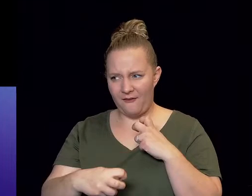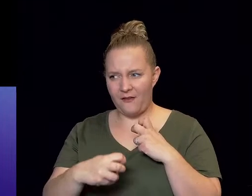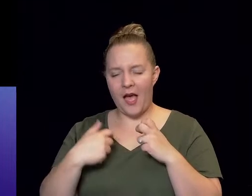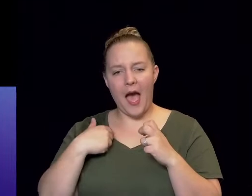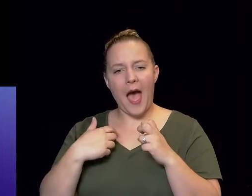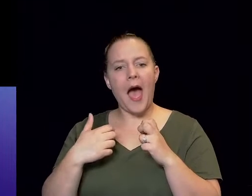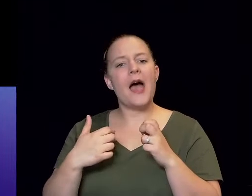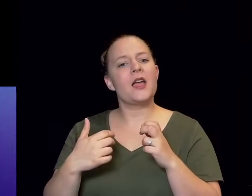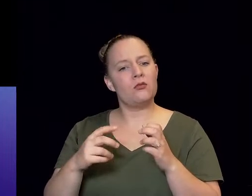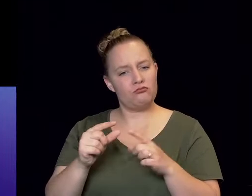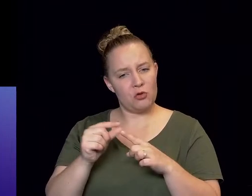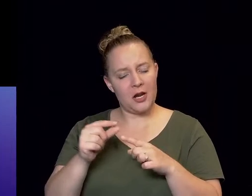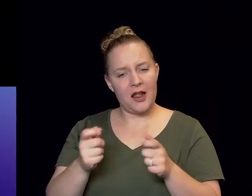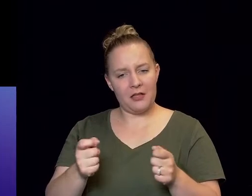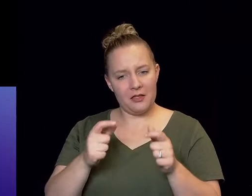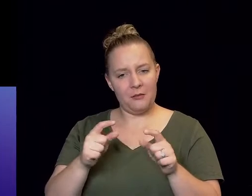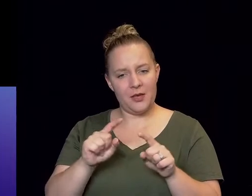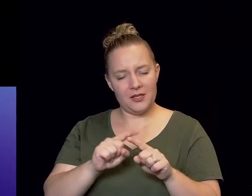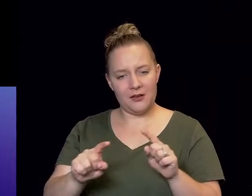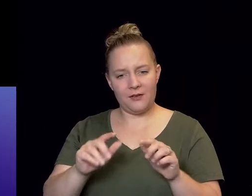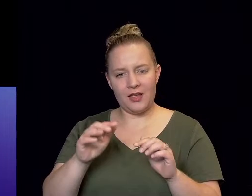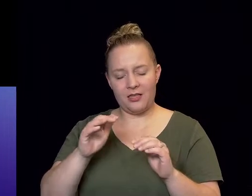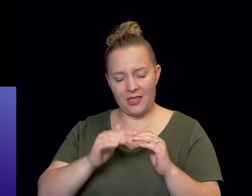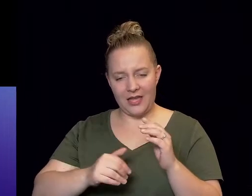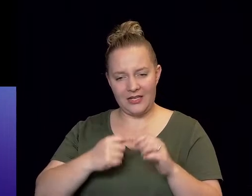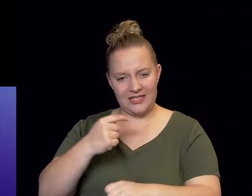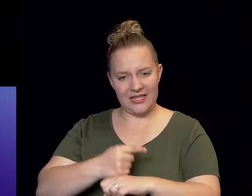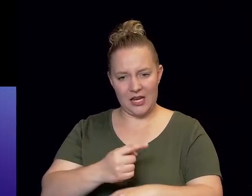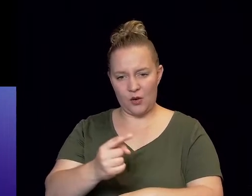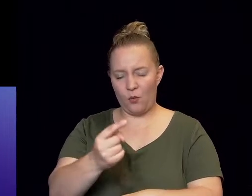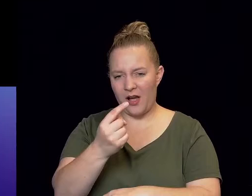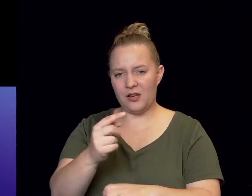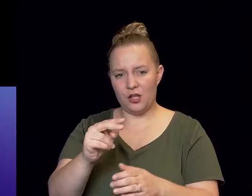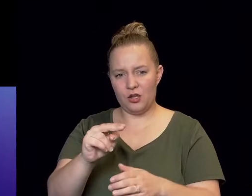little bit different than we did on the day one notes and I said the product of 2/3 and